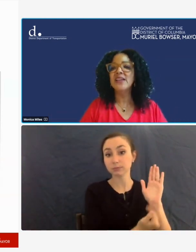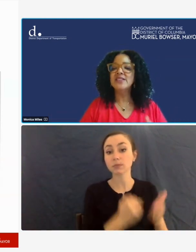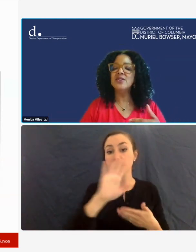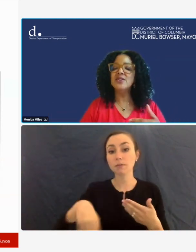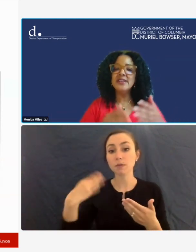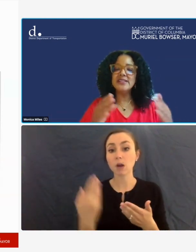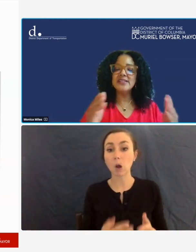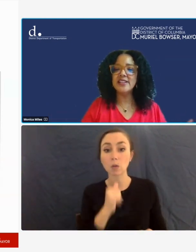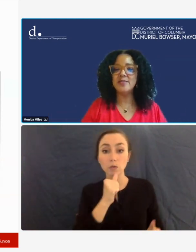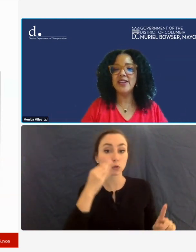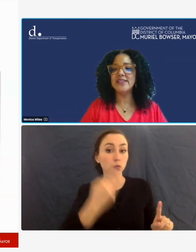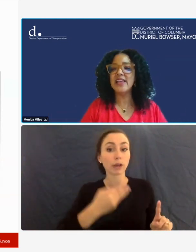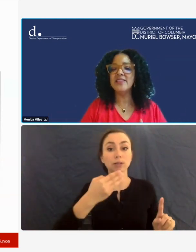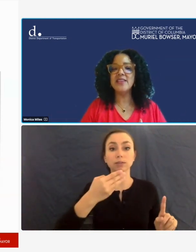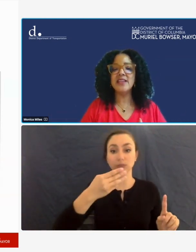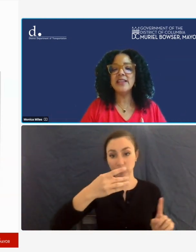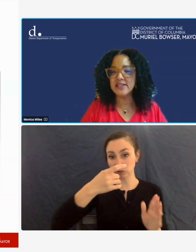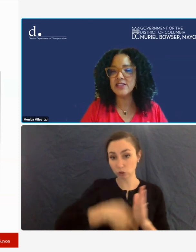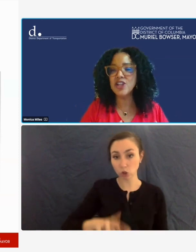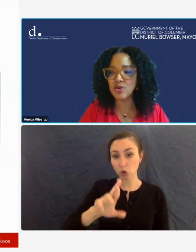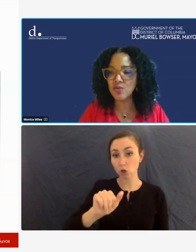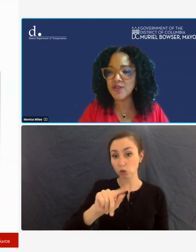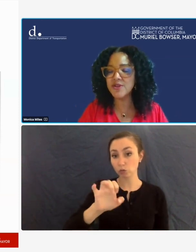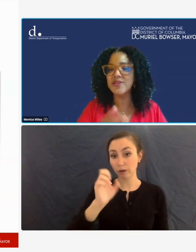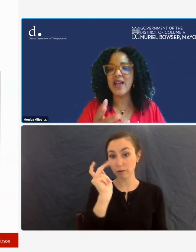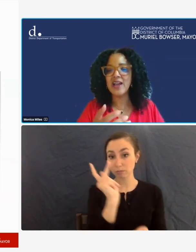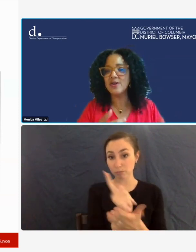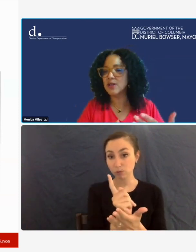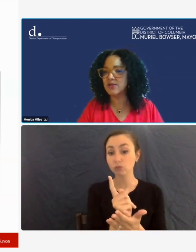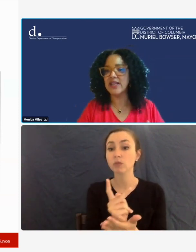so there is a database and then it is known whether you're on the high or low side